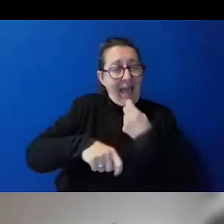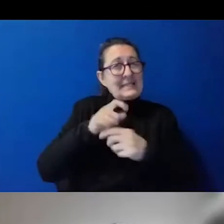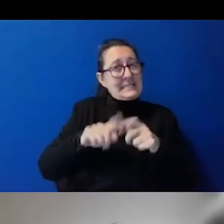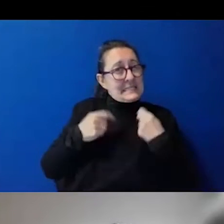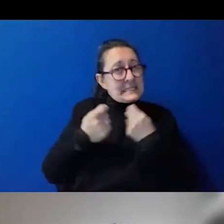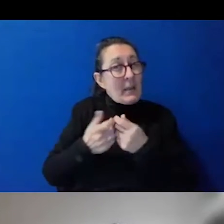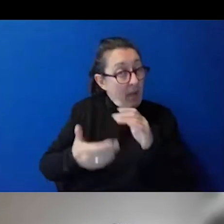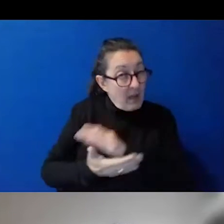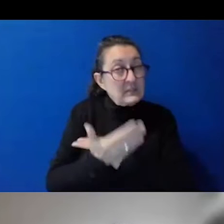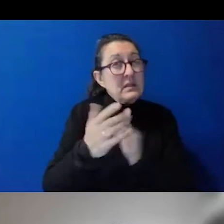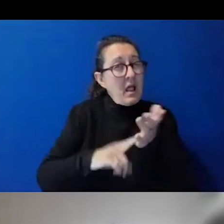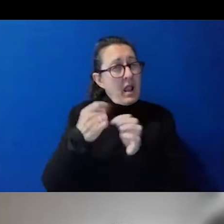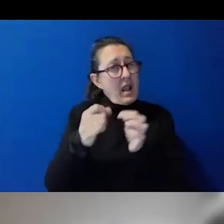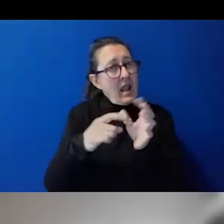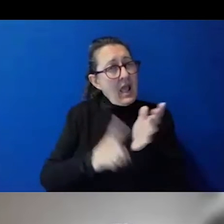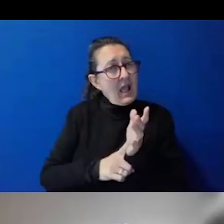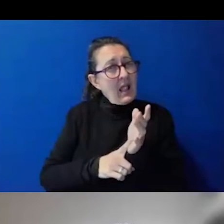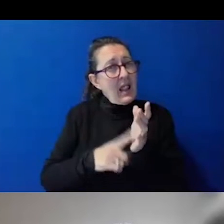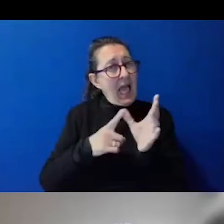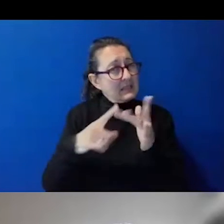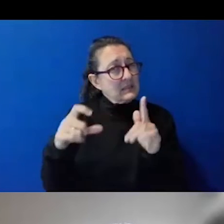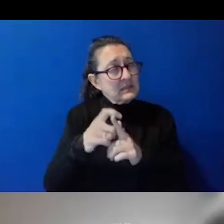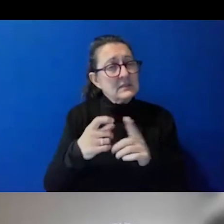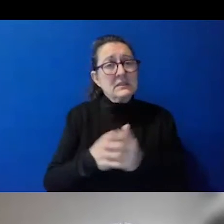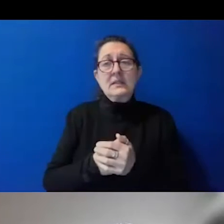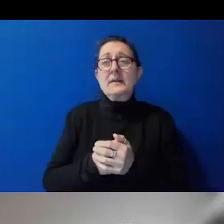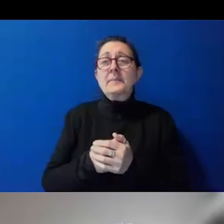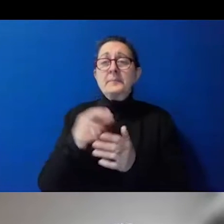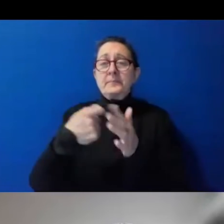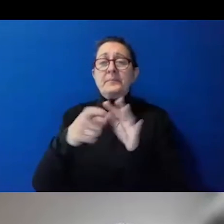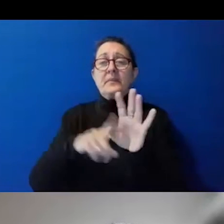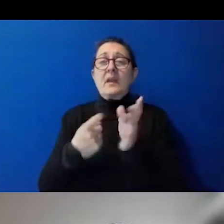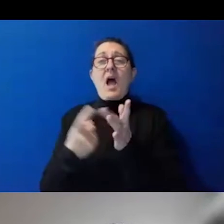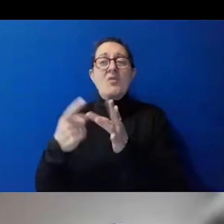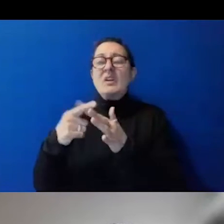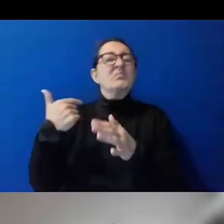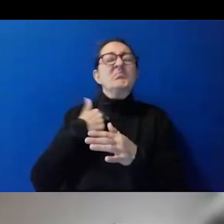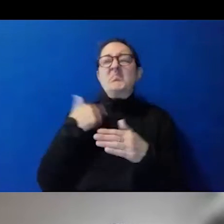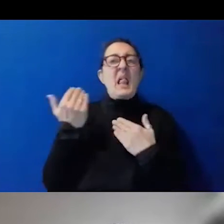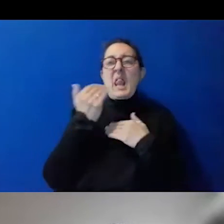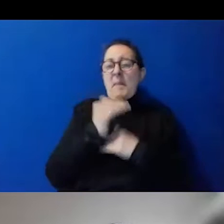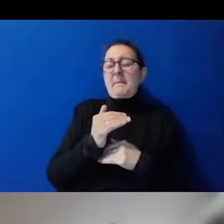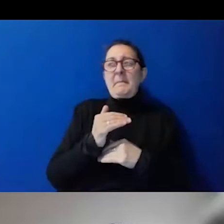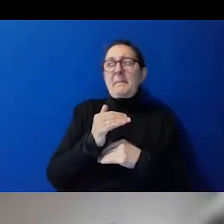aid my experience is limited to working with our Aboriginal field officers um we're really lucky to